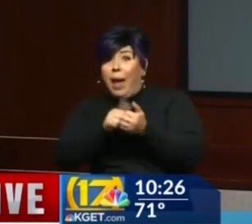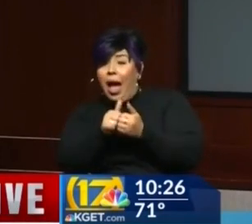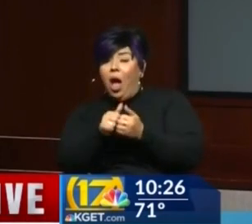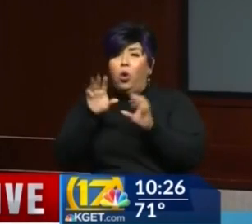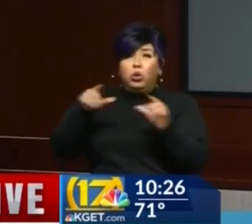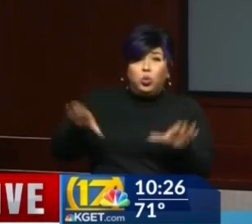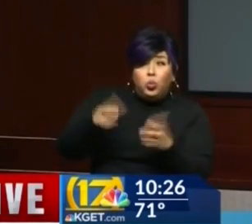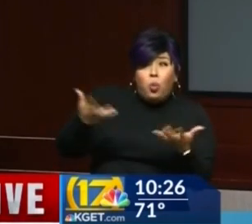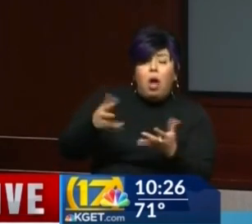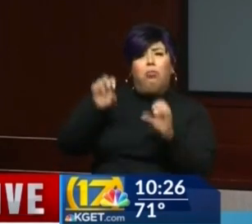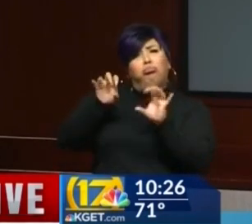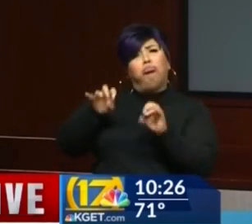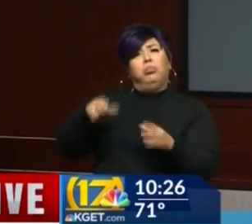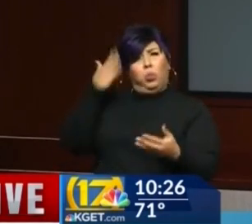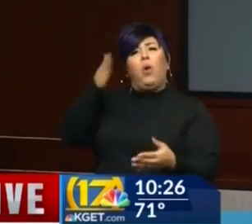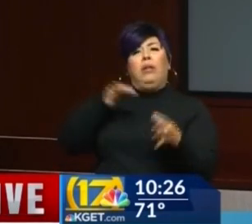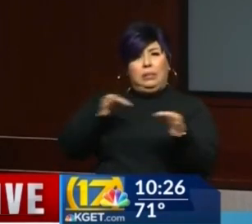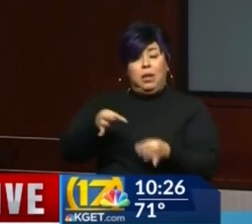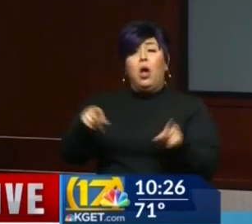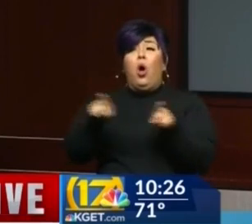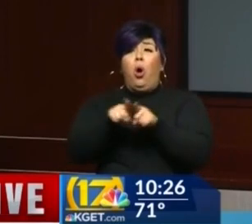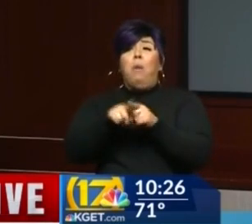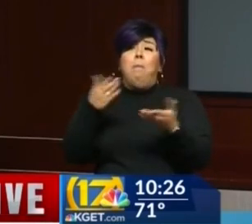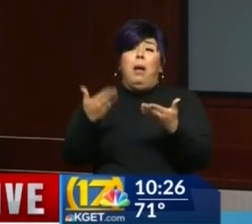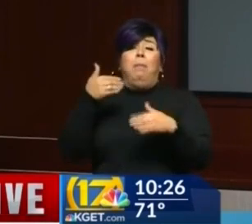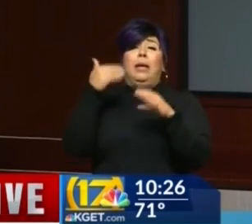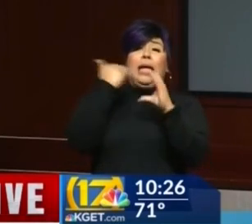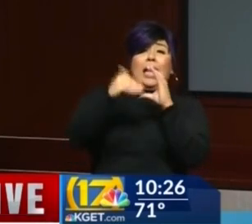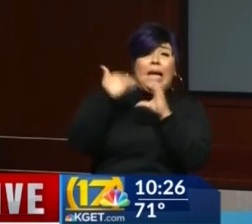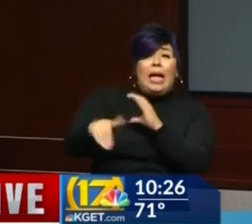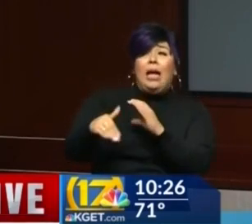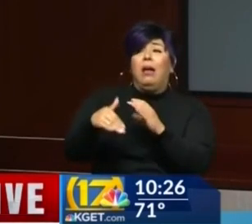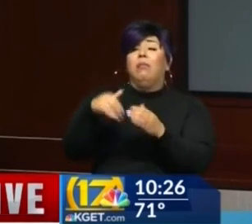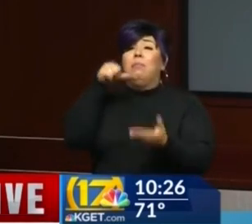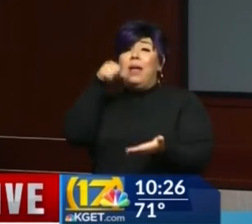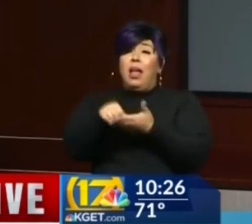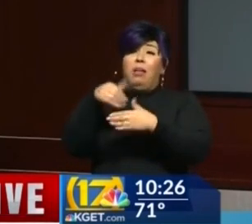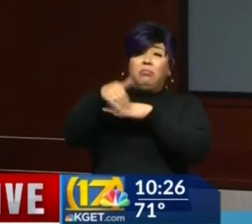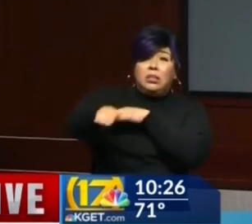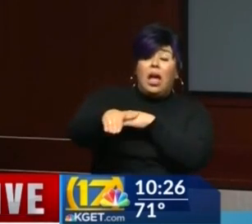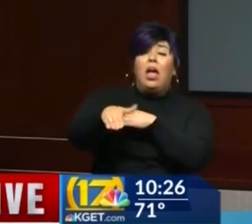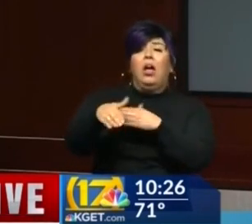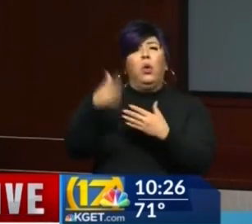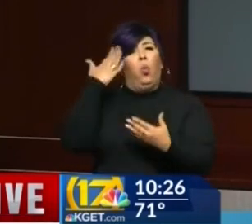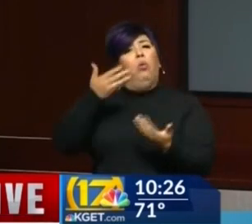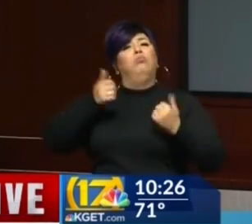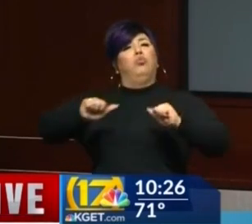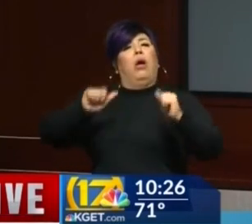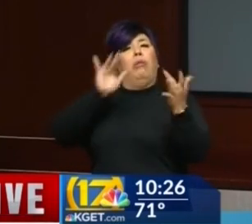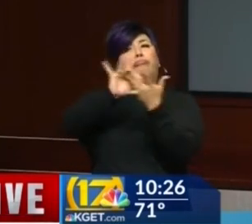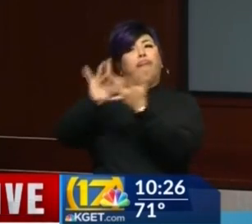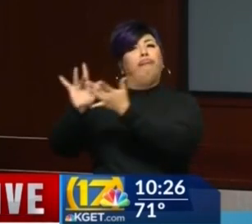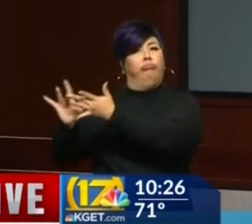BUSINESS SECTORS THAT ARE IMPACTED BY MOVING INTO TIER 2